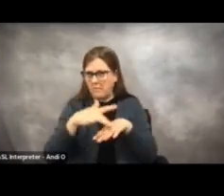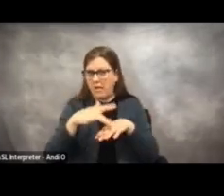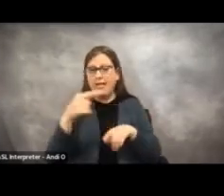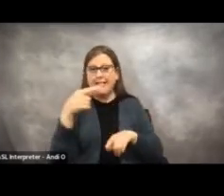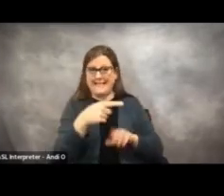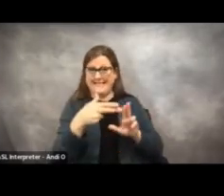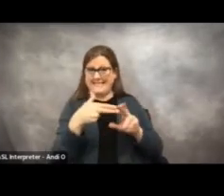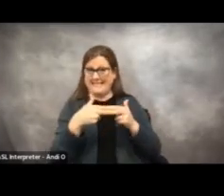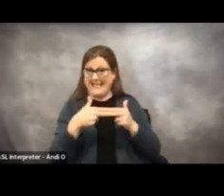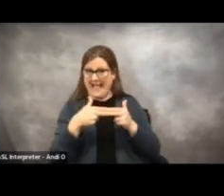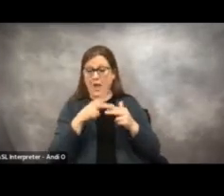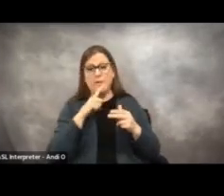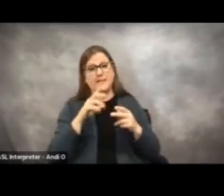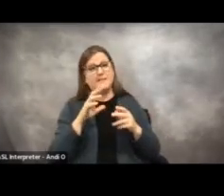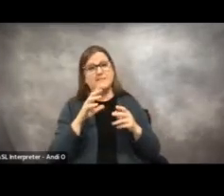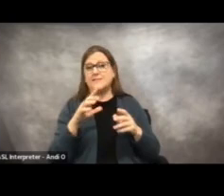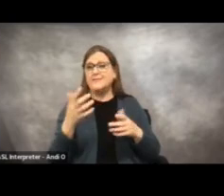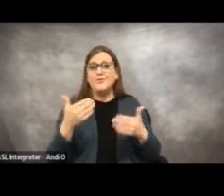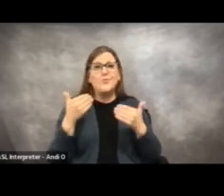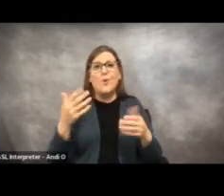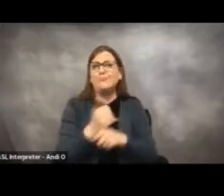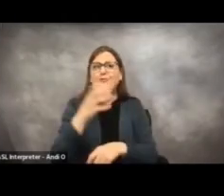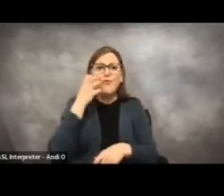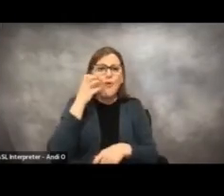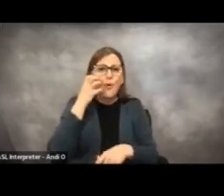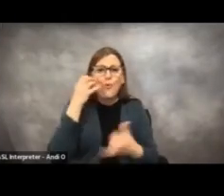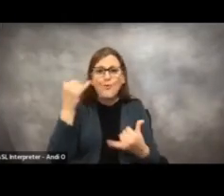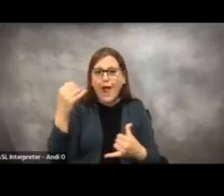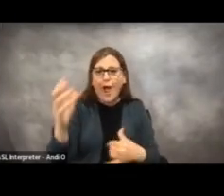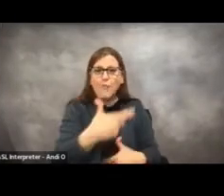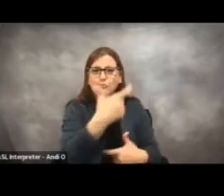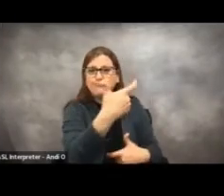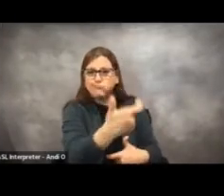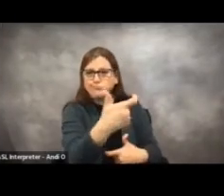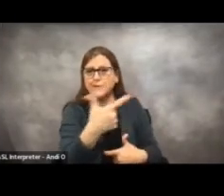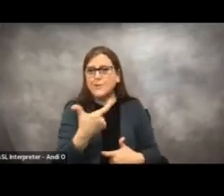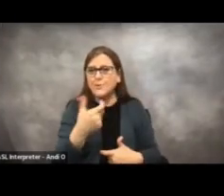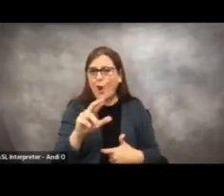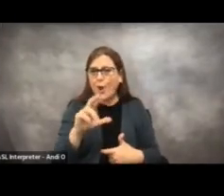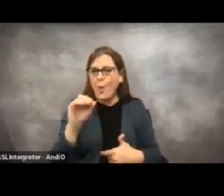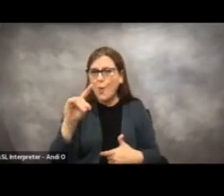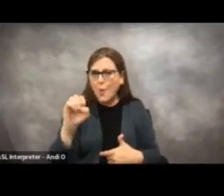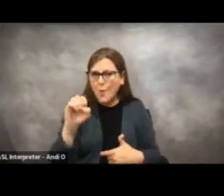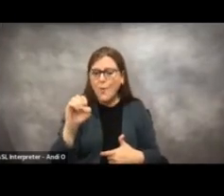encourage you to go ahead and everybody pull out your phones, grab this QR code, this isn't an opportunity for you to access